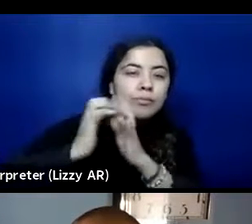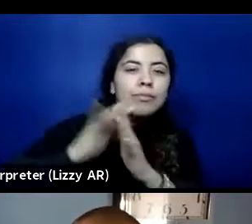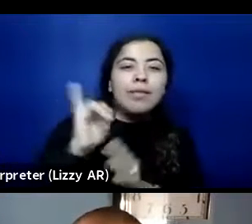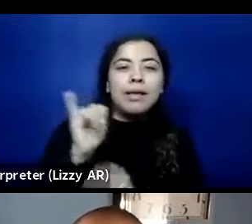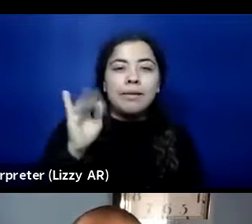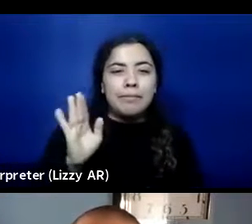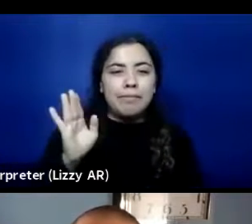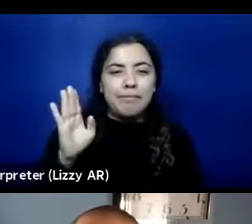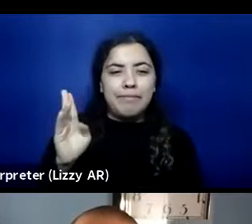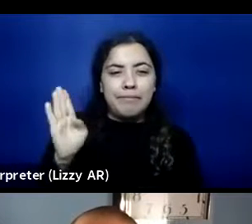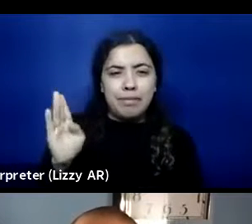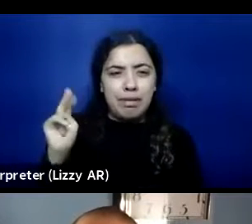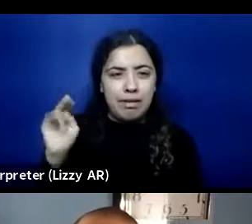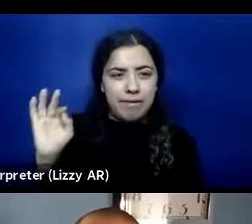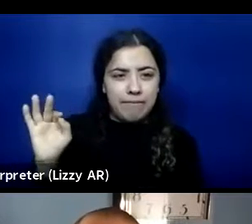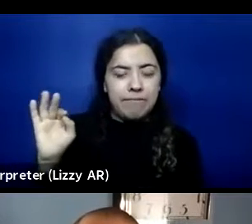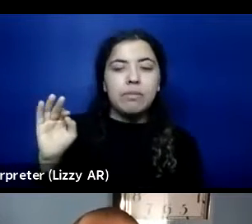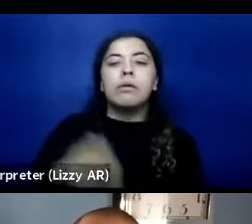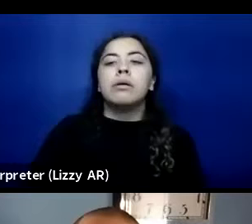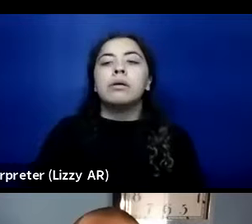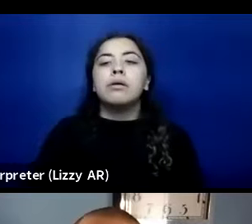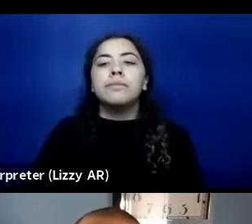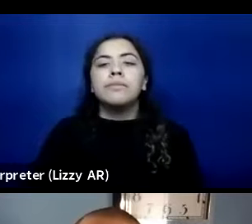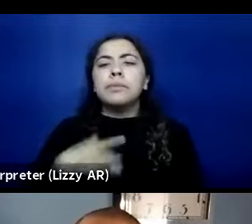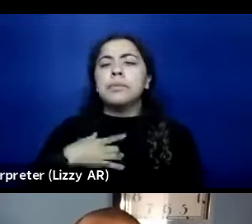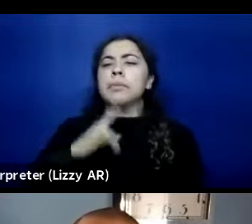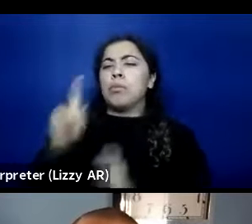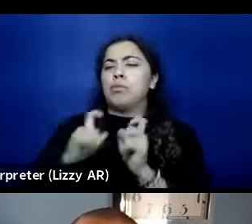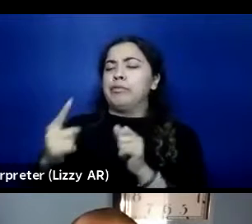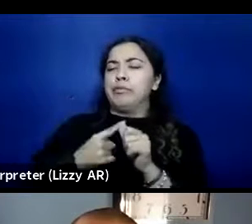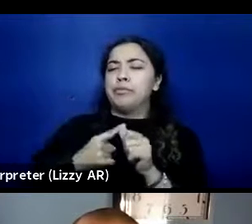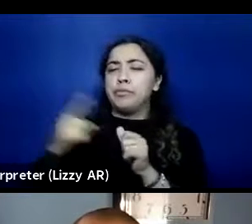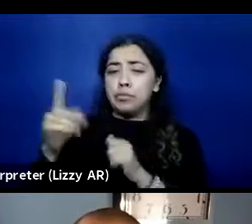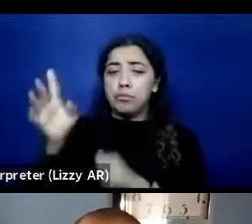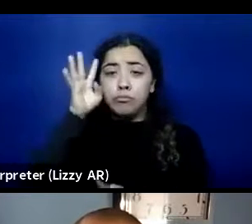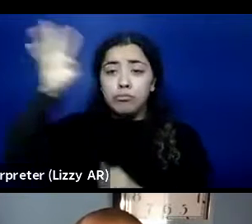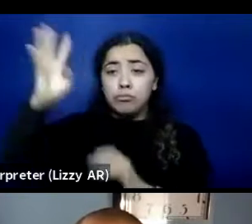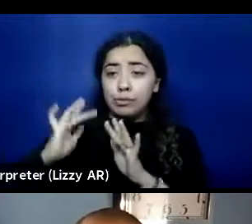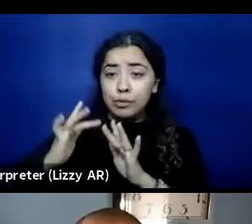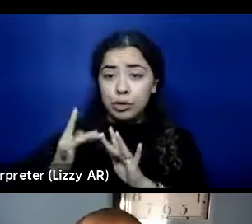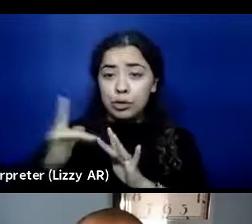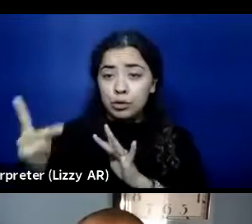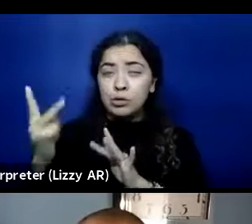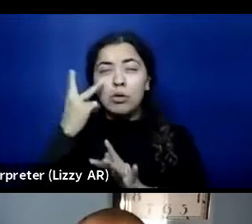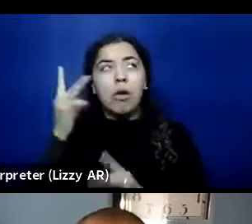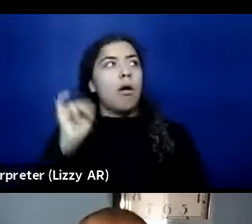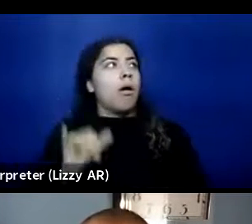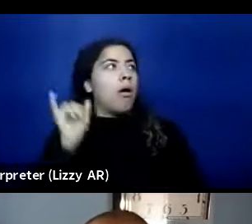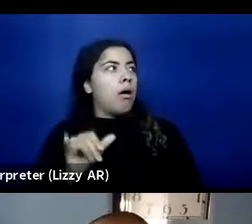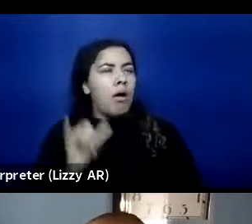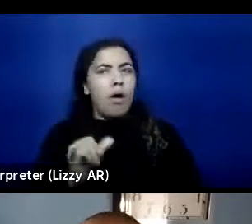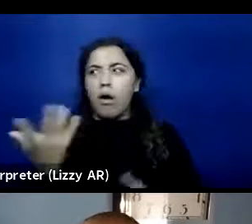is that, as you invented the internet and saw the power of all of this collaboration,